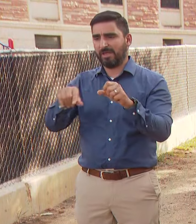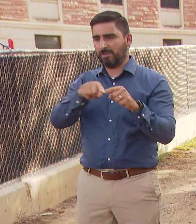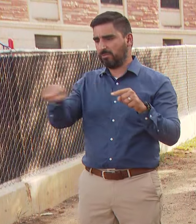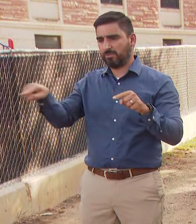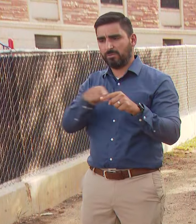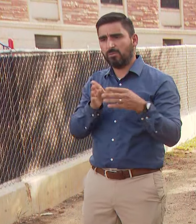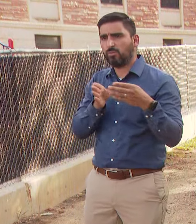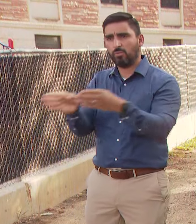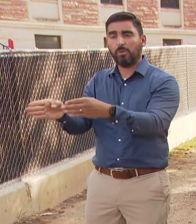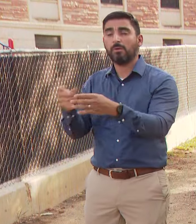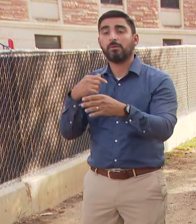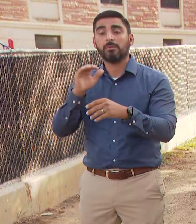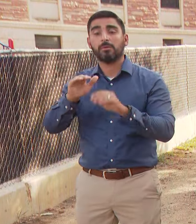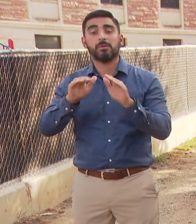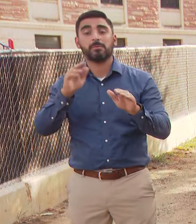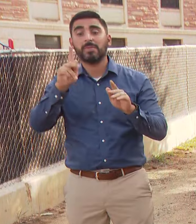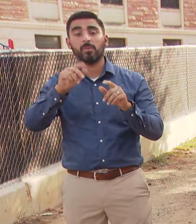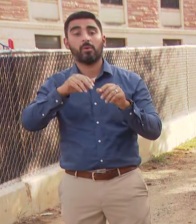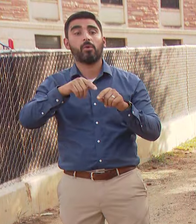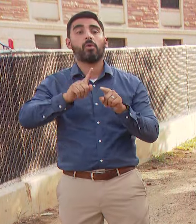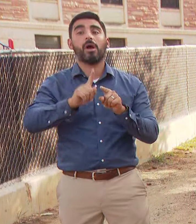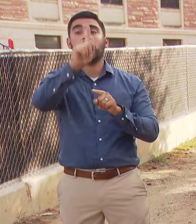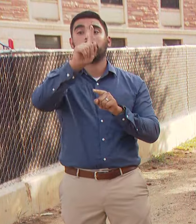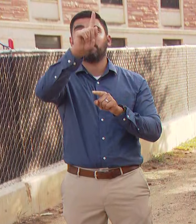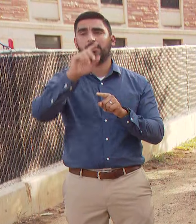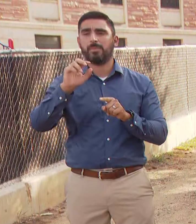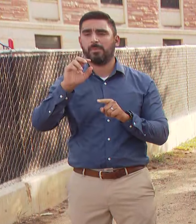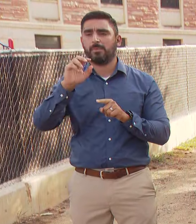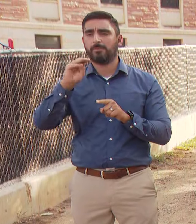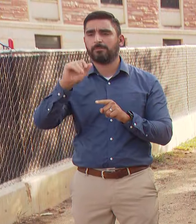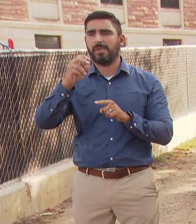We're asking people to go back up to Magnolia and up to peak to peak highway